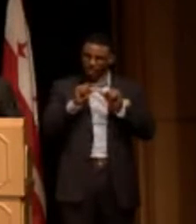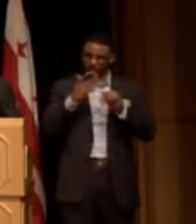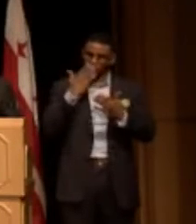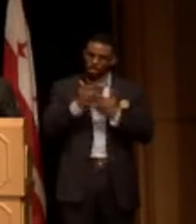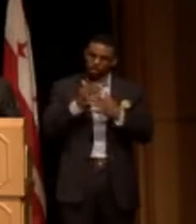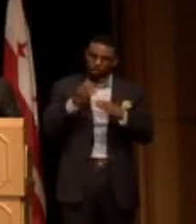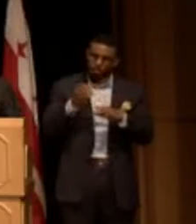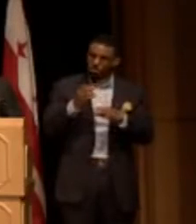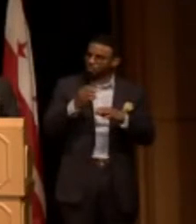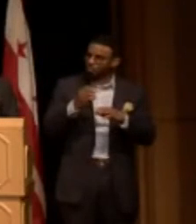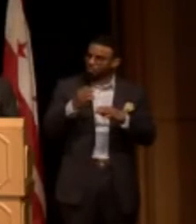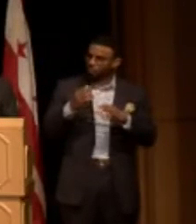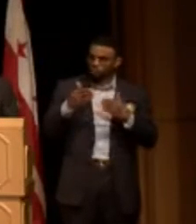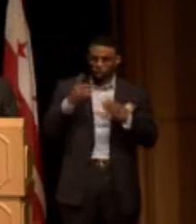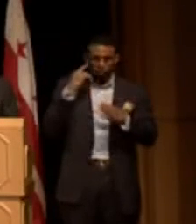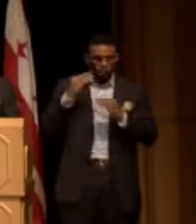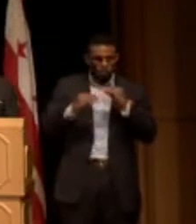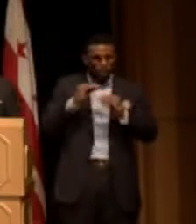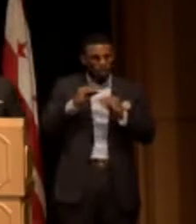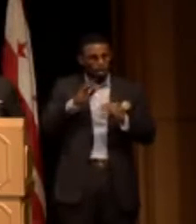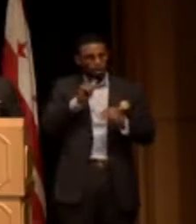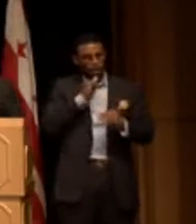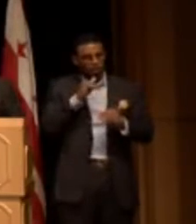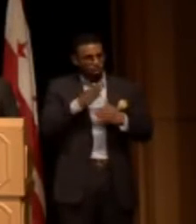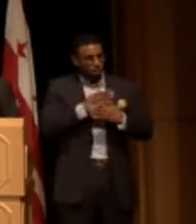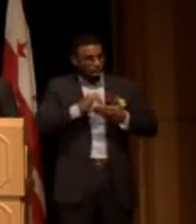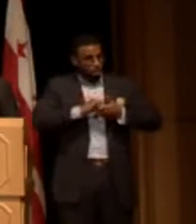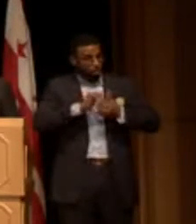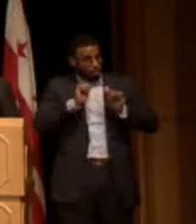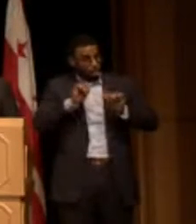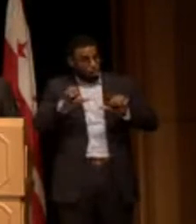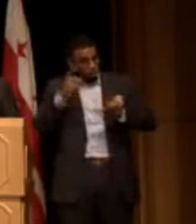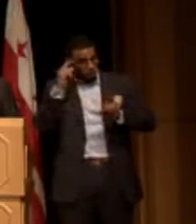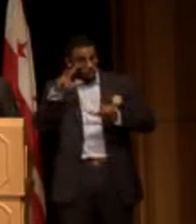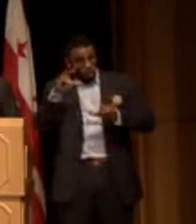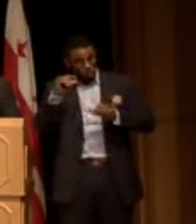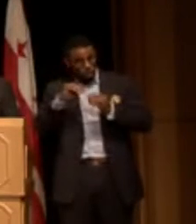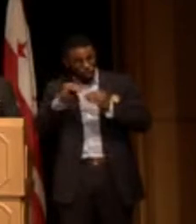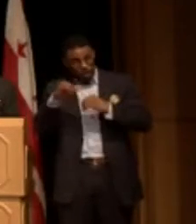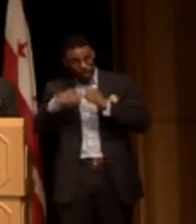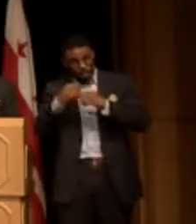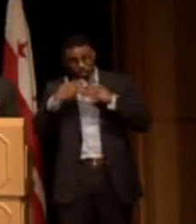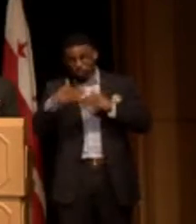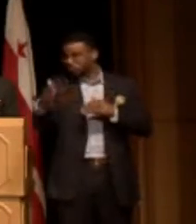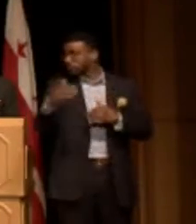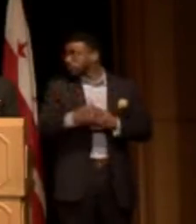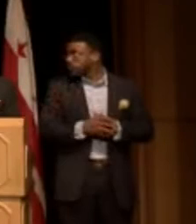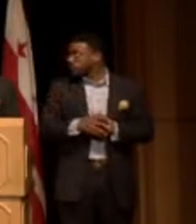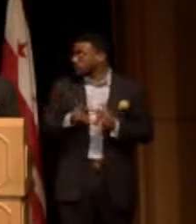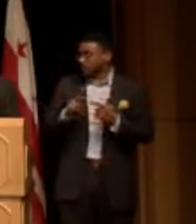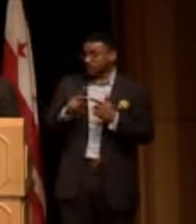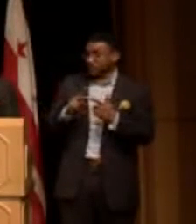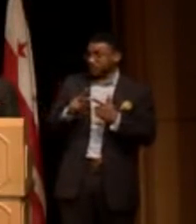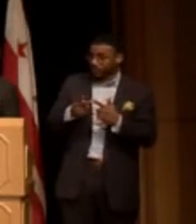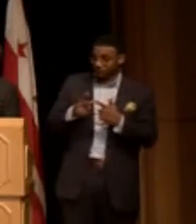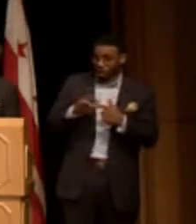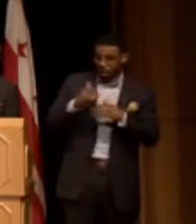OF REPAIR BY PRIVATE PARTNER WHO COULD DO SO FOR 30 OR MORE YEARS. SECOND ON THE LIST IS OUR